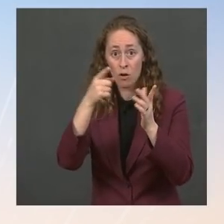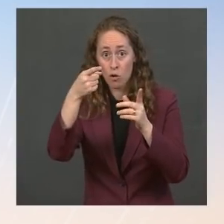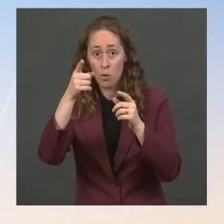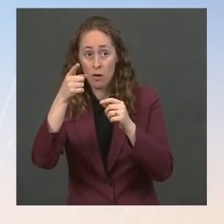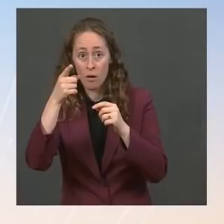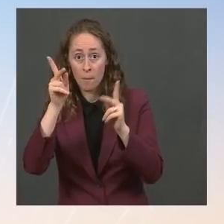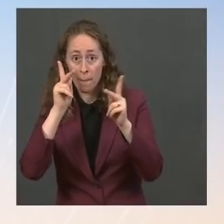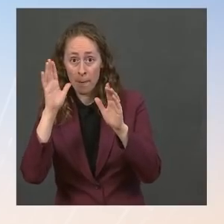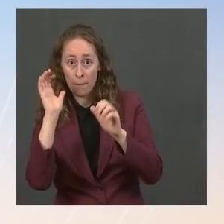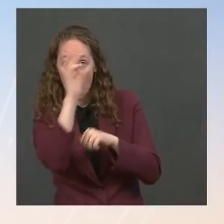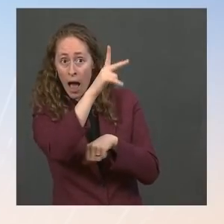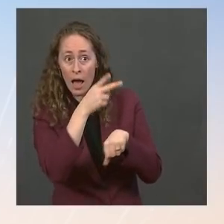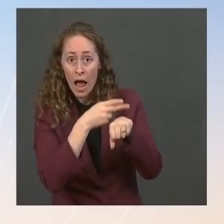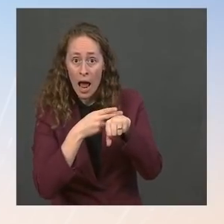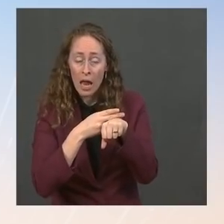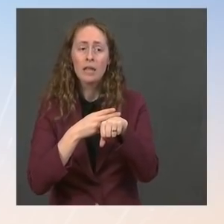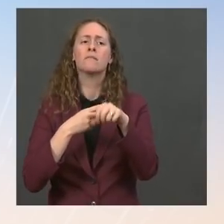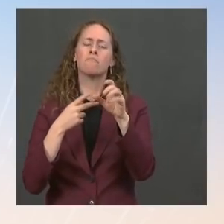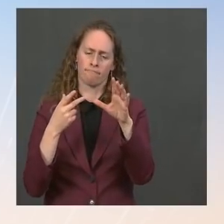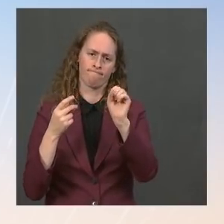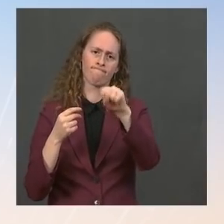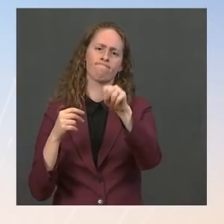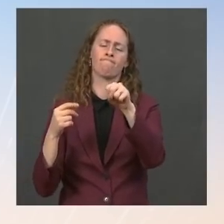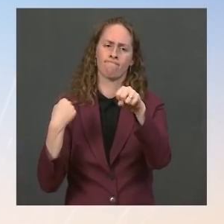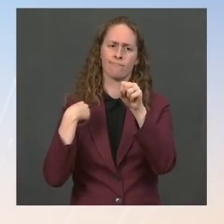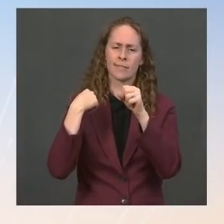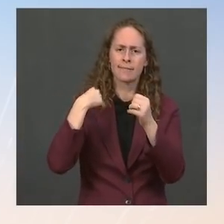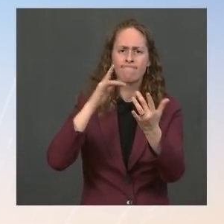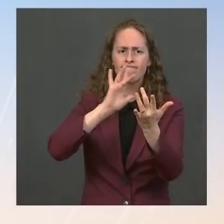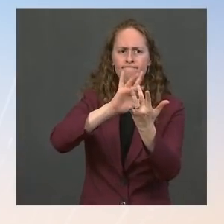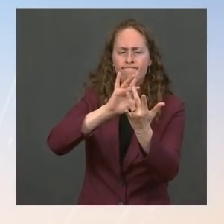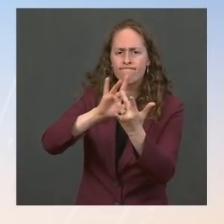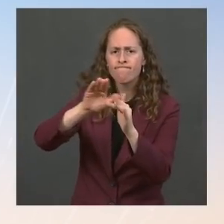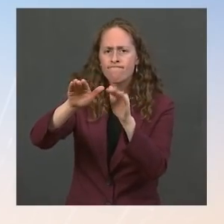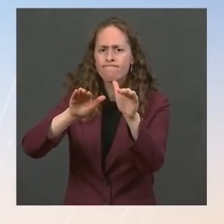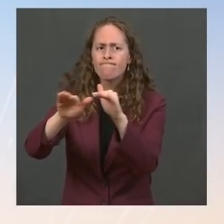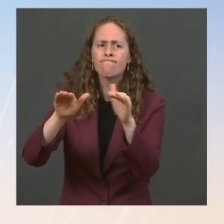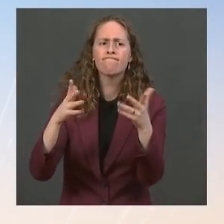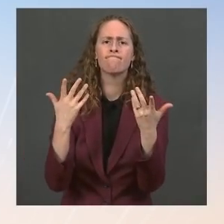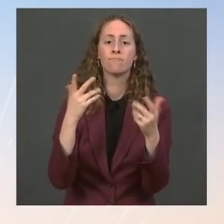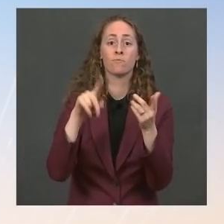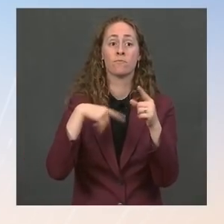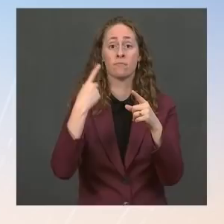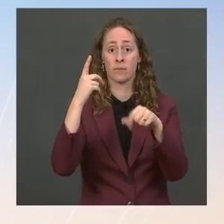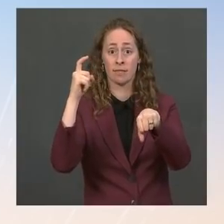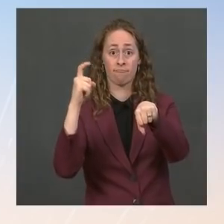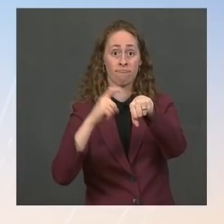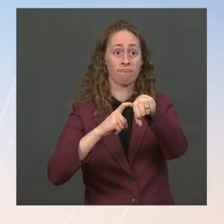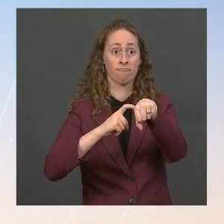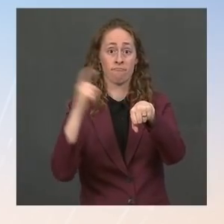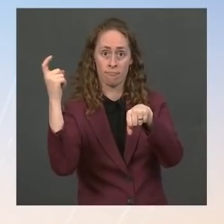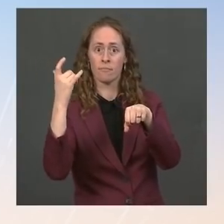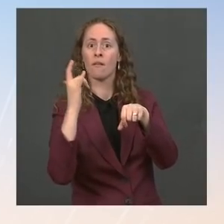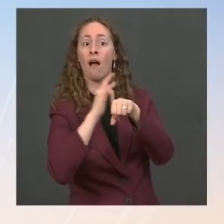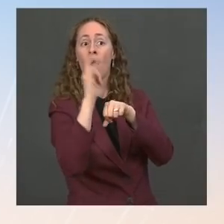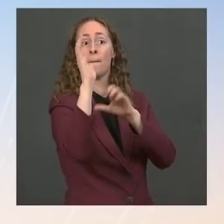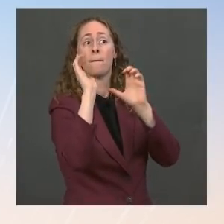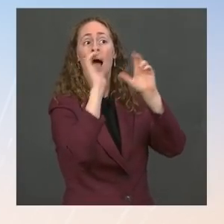Ms Psaki: Yes, we've been in close contact with the government about -- when people return, what that looks like. Let me get you some more additional details